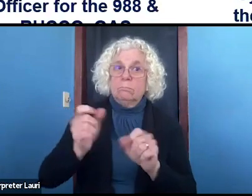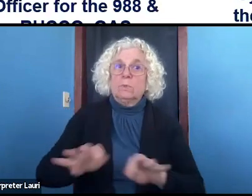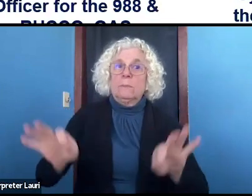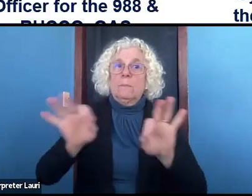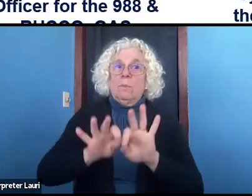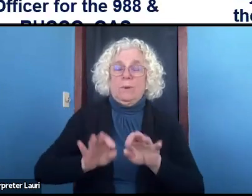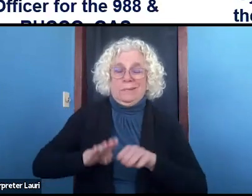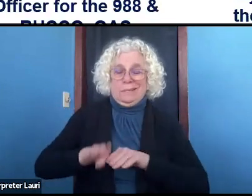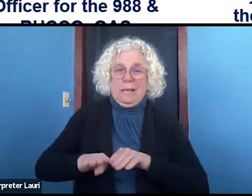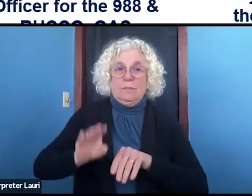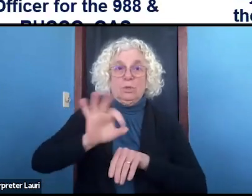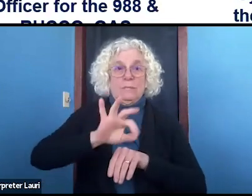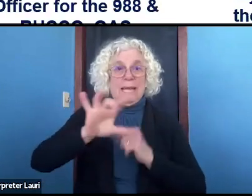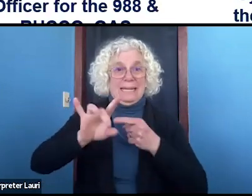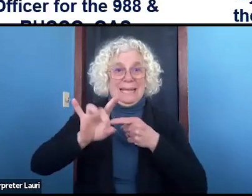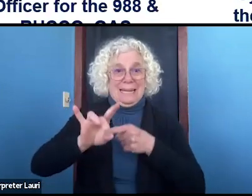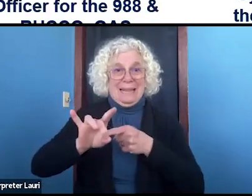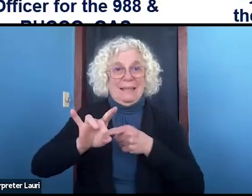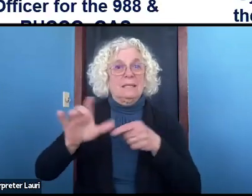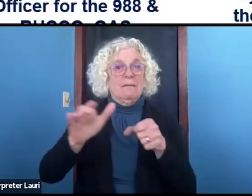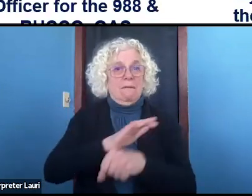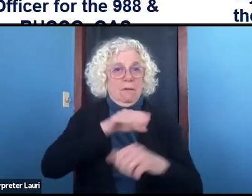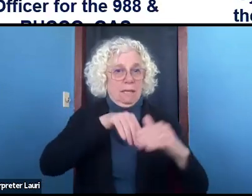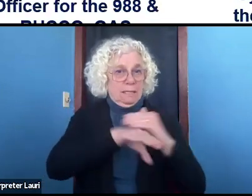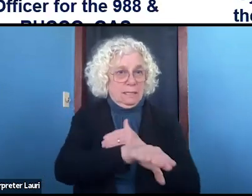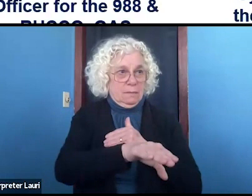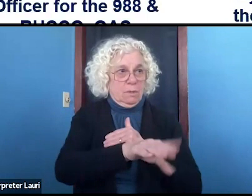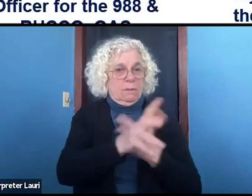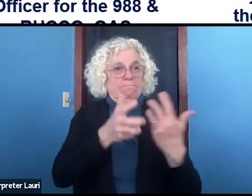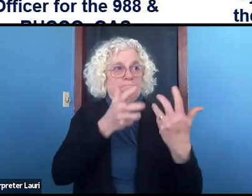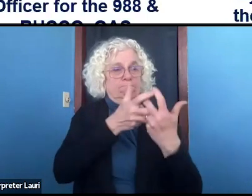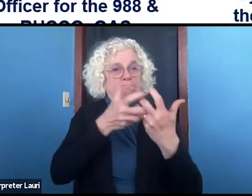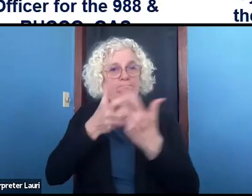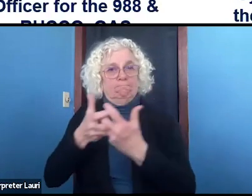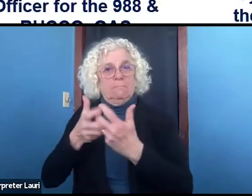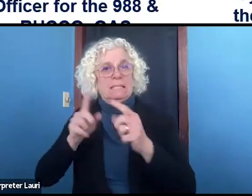state lifeline accessible and meaningful for a number of diverse populations.